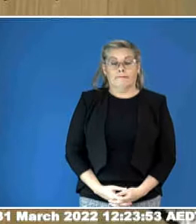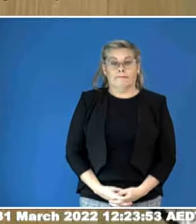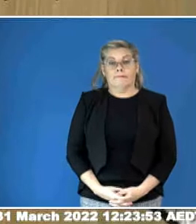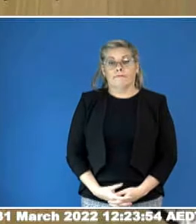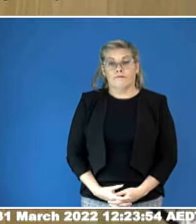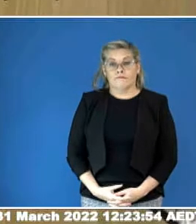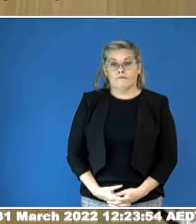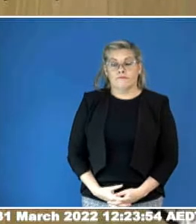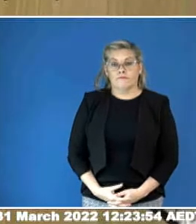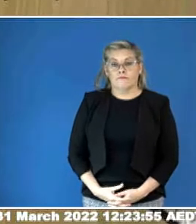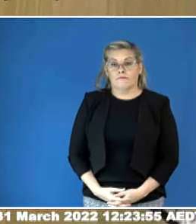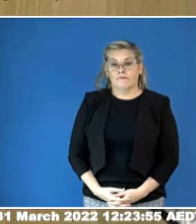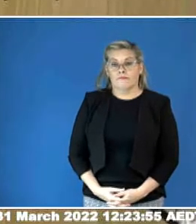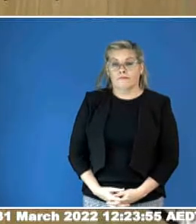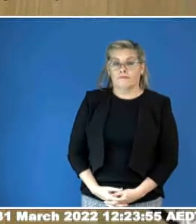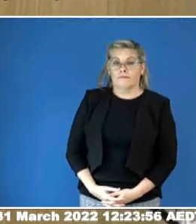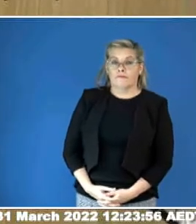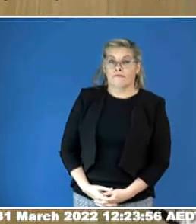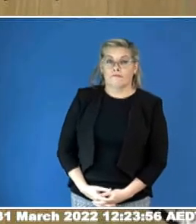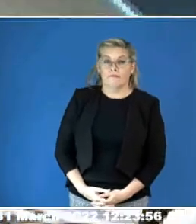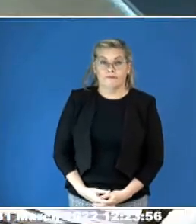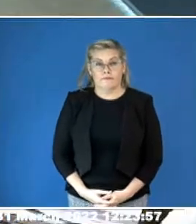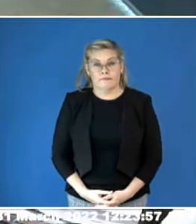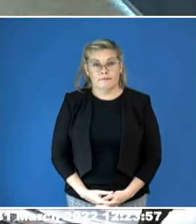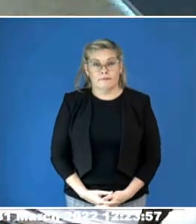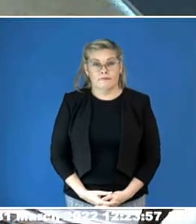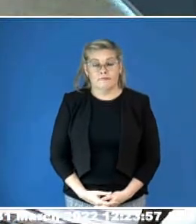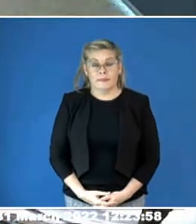Was the person to whom you reported had any involvement in this case at all, to